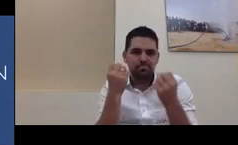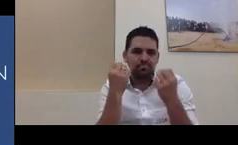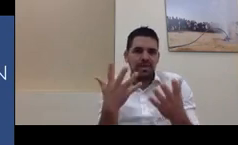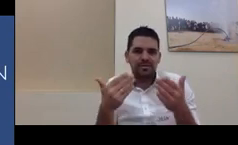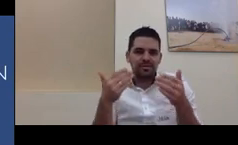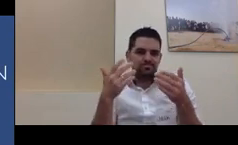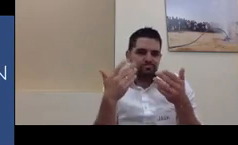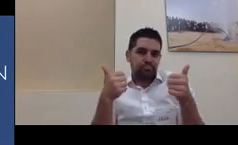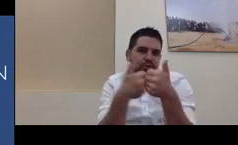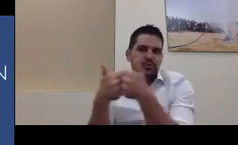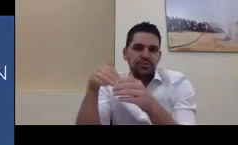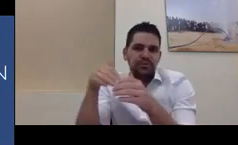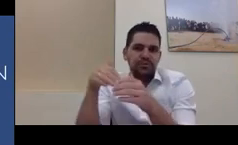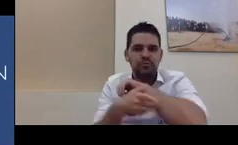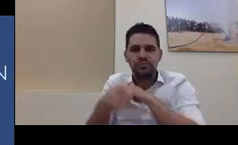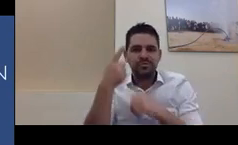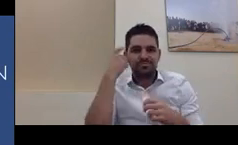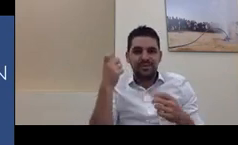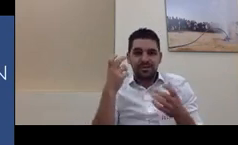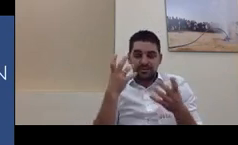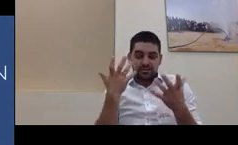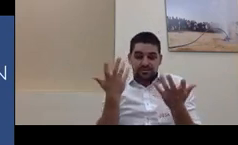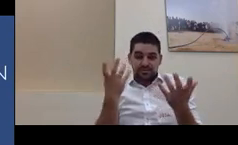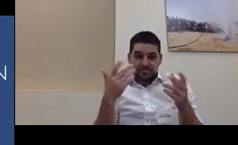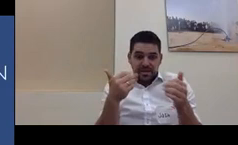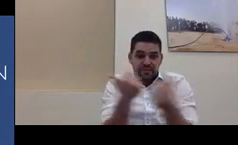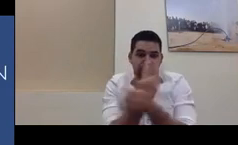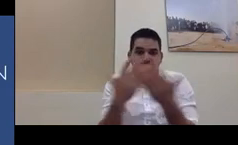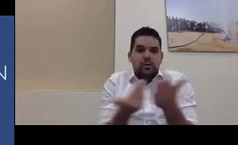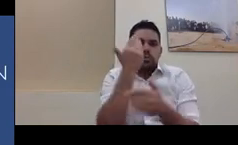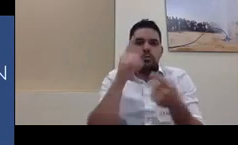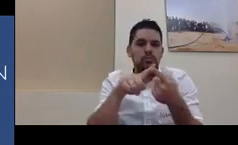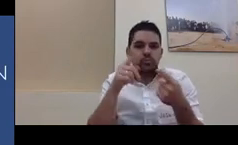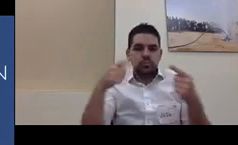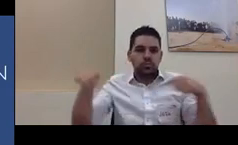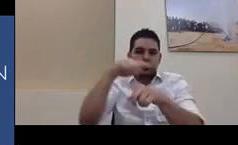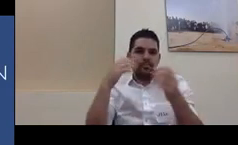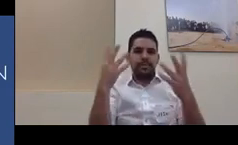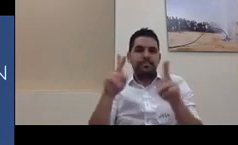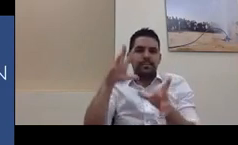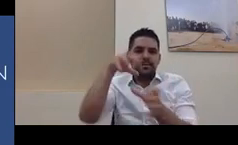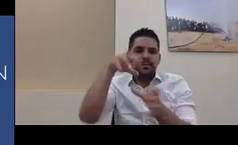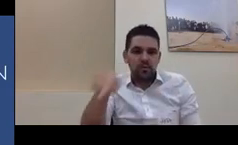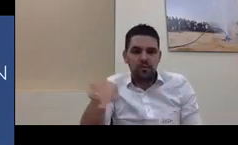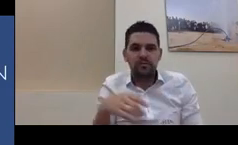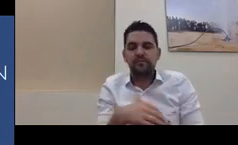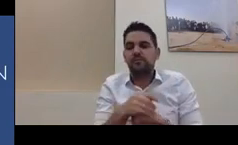we faced many challenges within the country just because everything was so new to so many